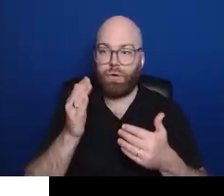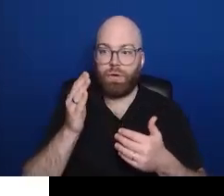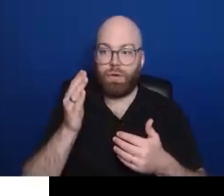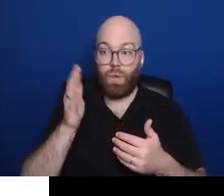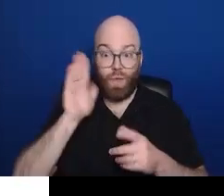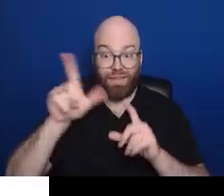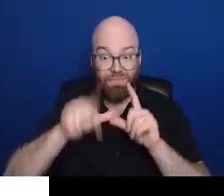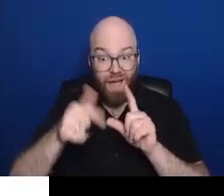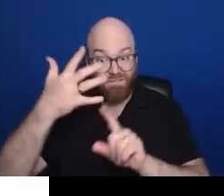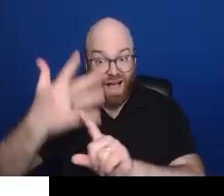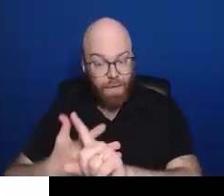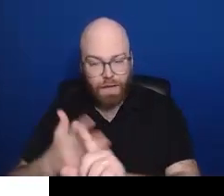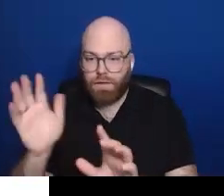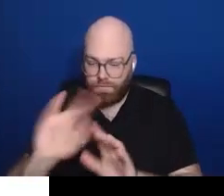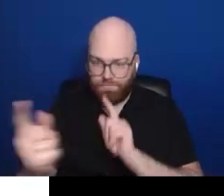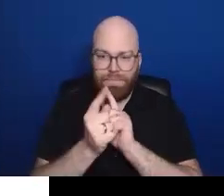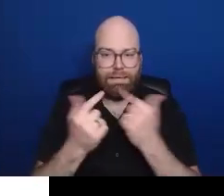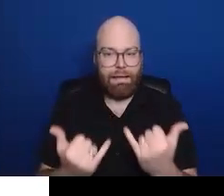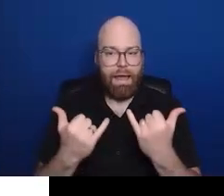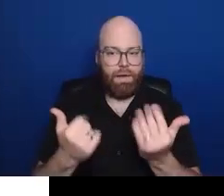Talk to us now to start working on that.